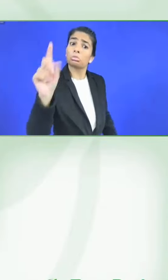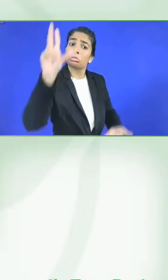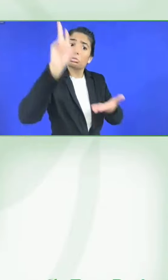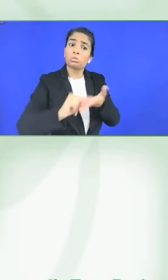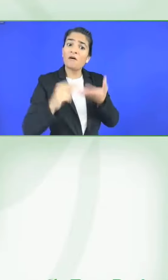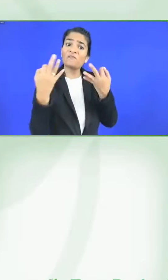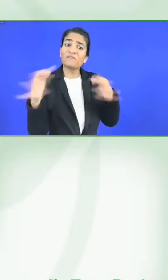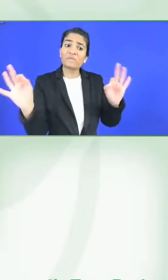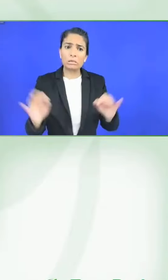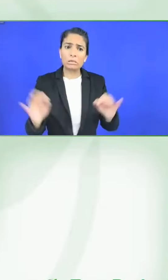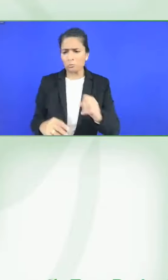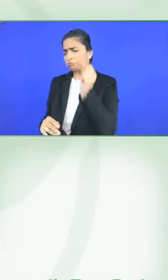easy-to-use.